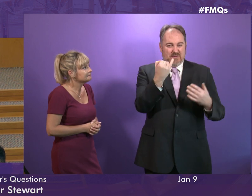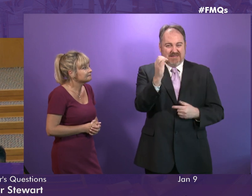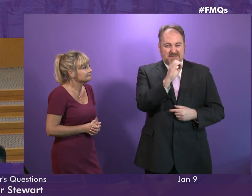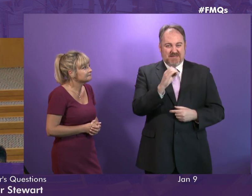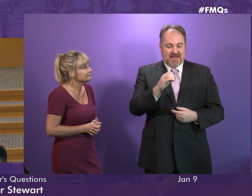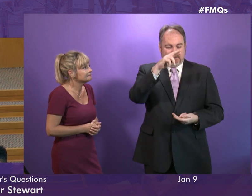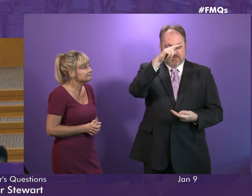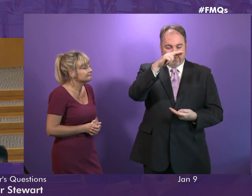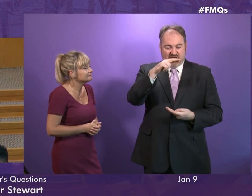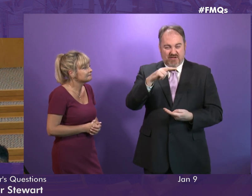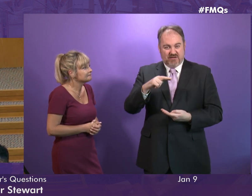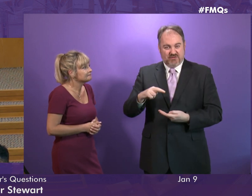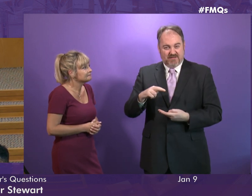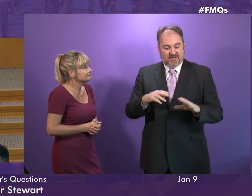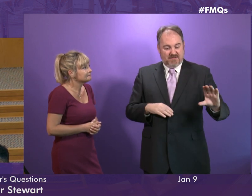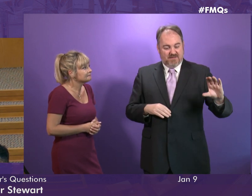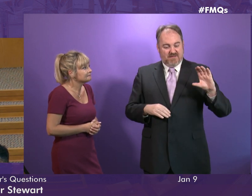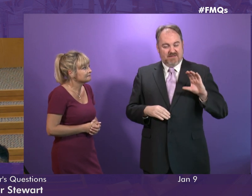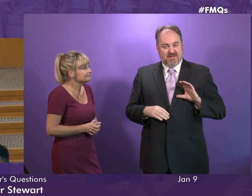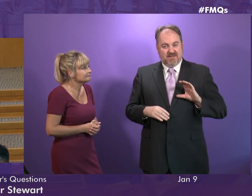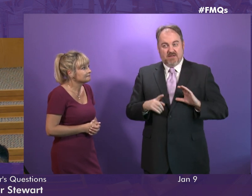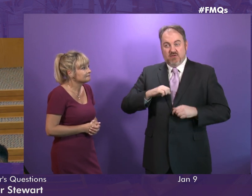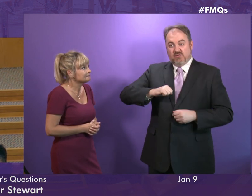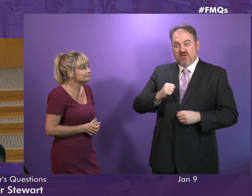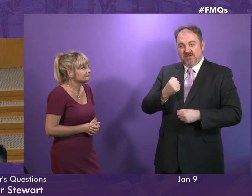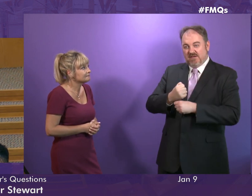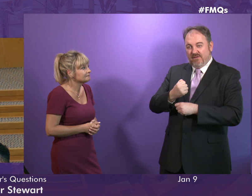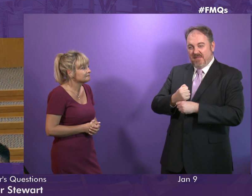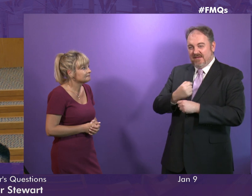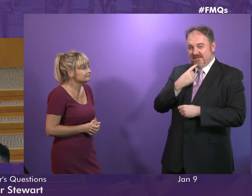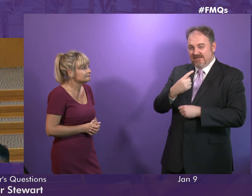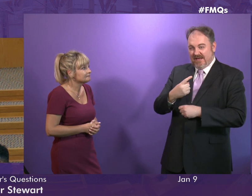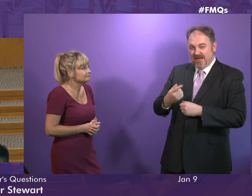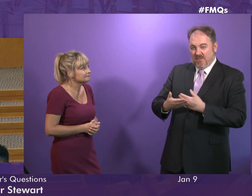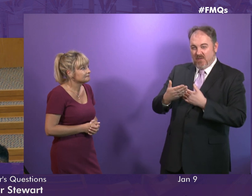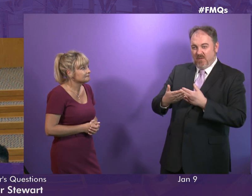since 2013-14. This Scottish Government is piling additional pressures on to councils